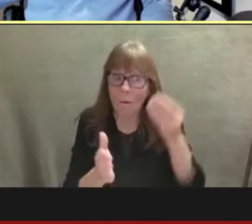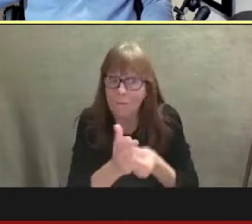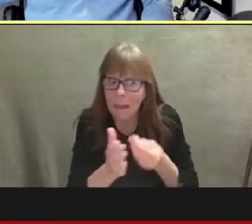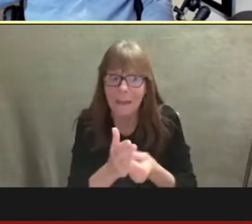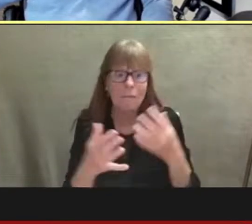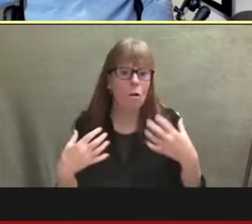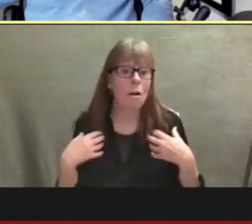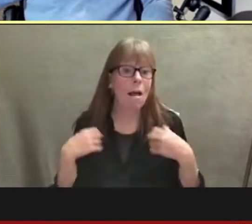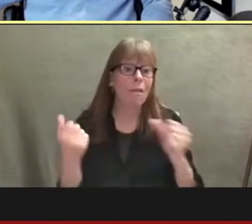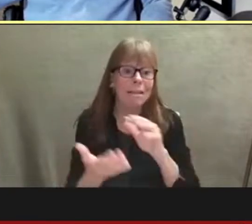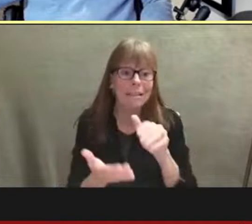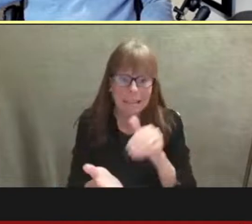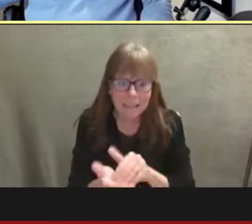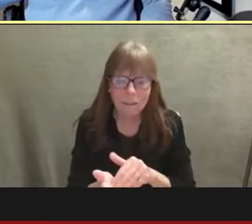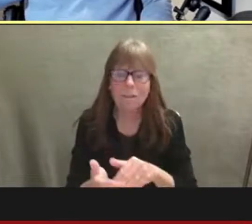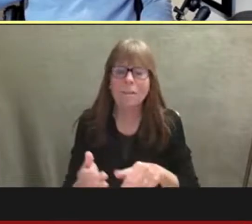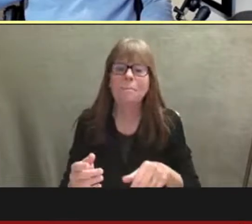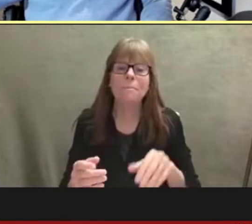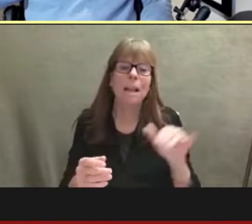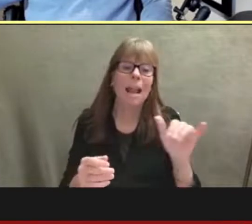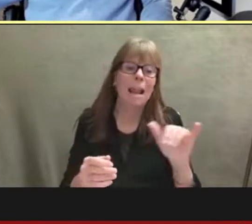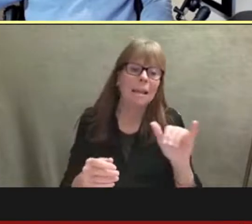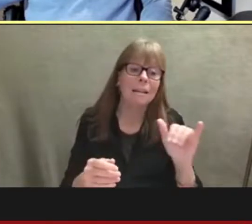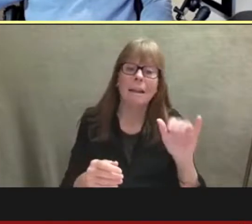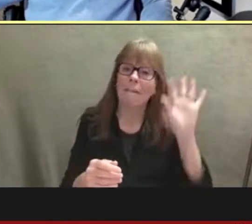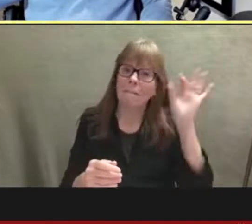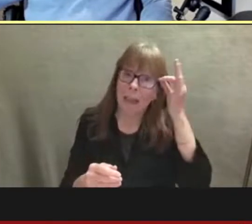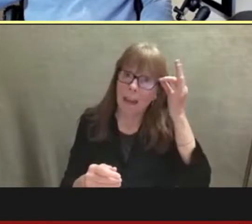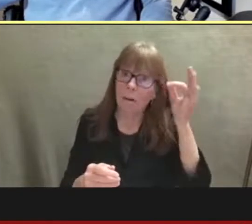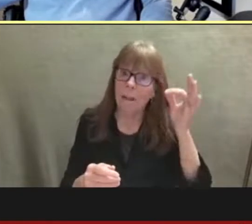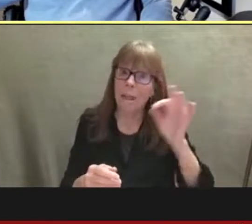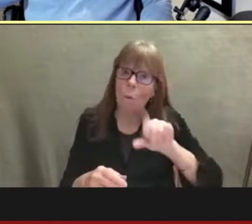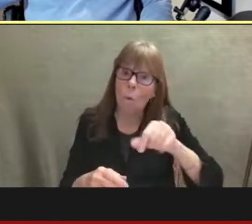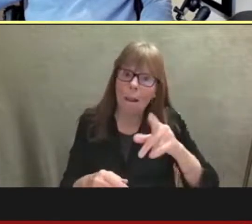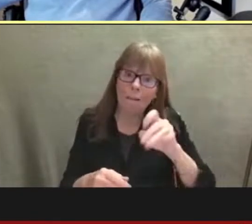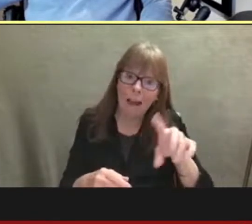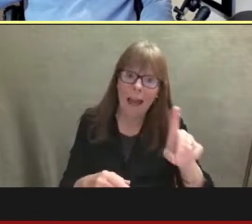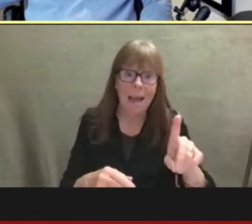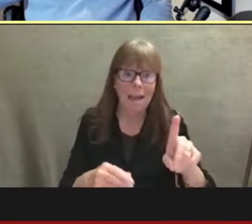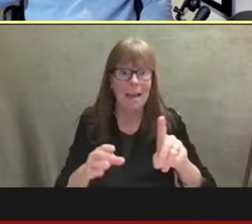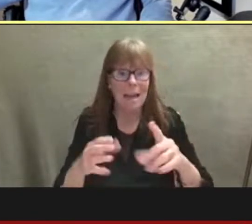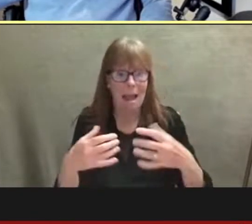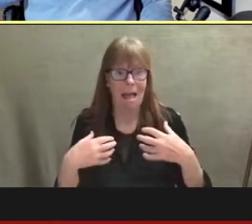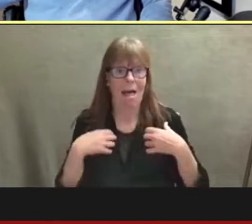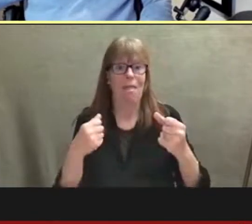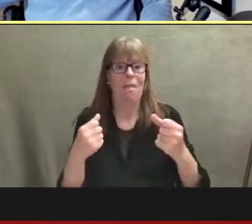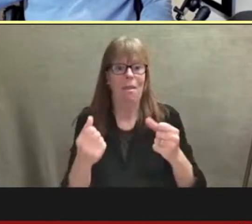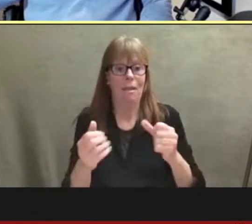infrastructure. like federally qualified health centers. Eligibility to apply for federal funding